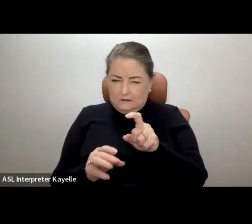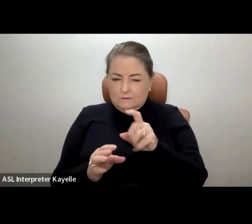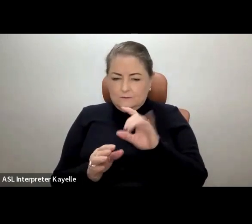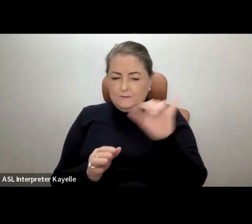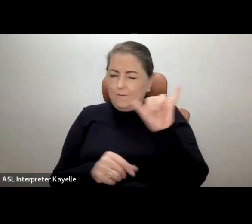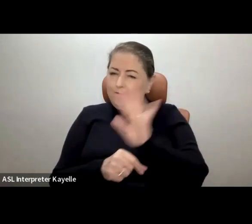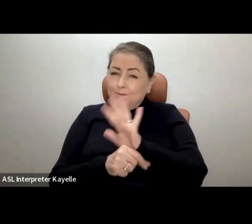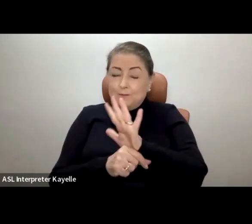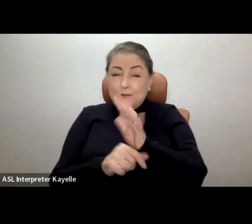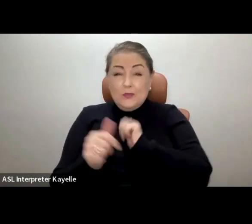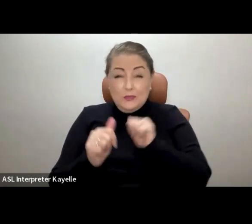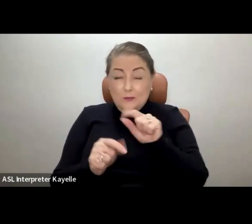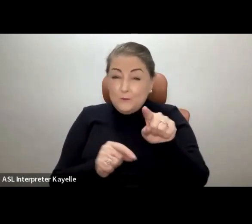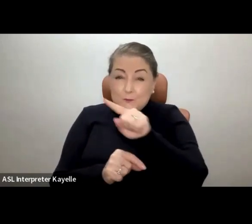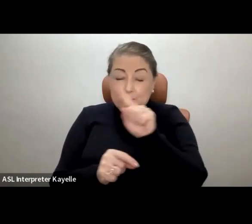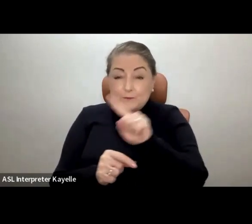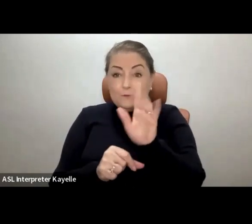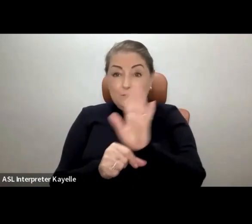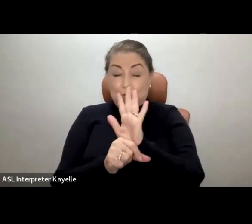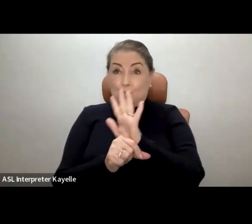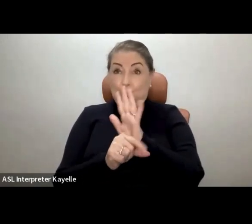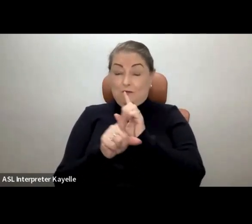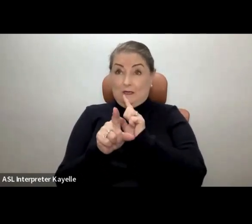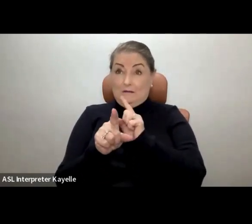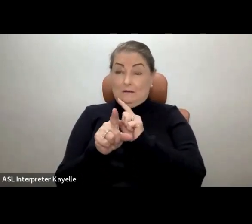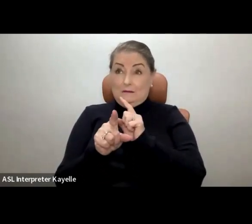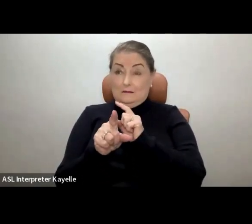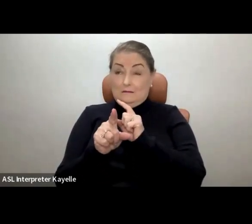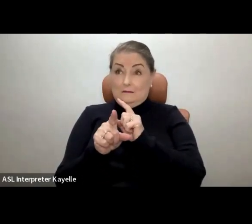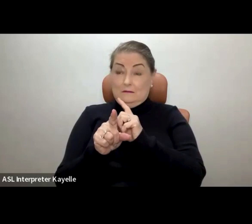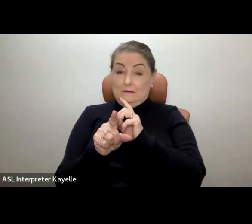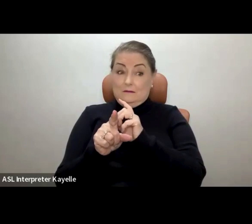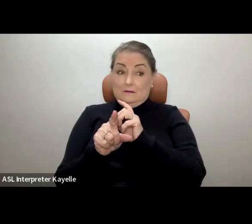Sometimes we're the movie they the people who are using their